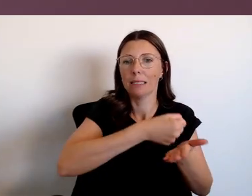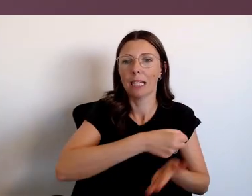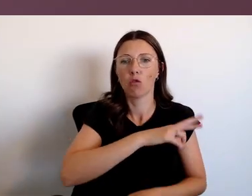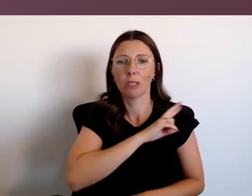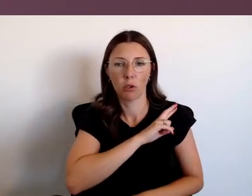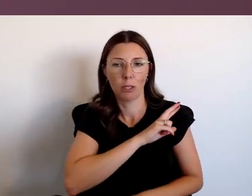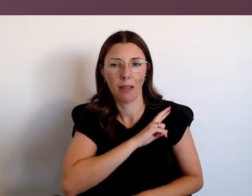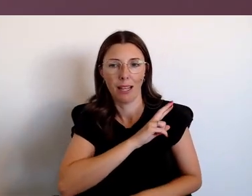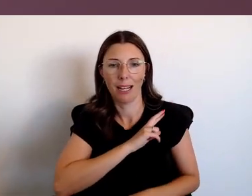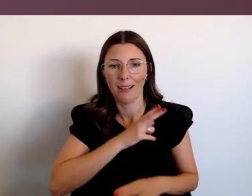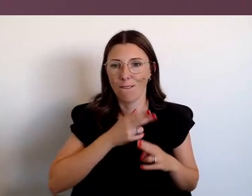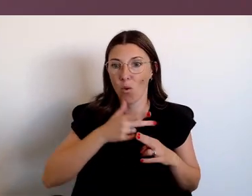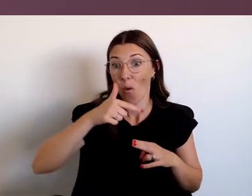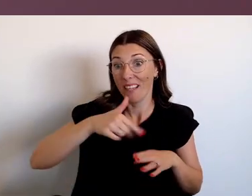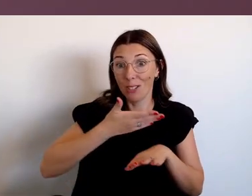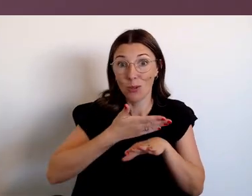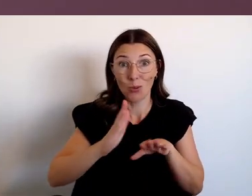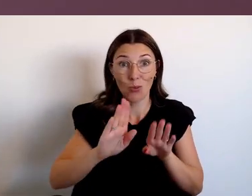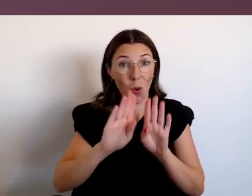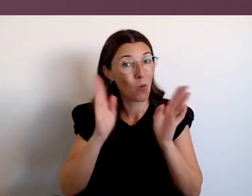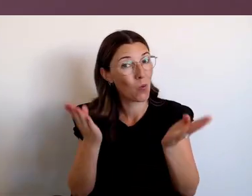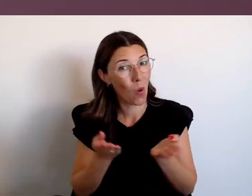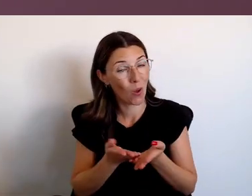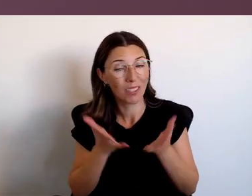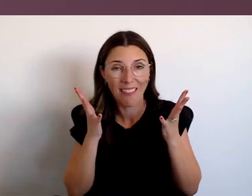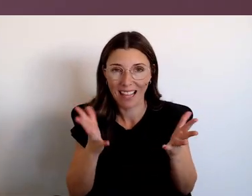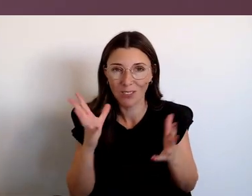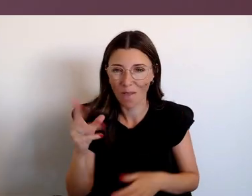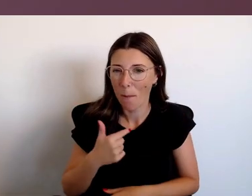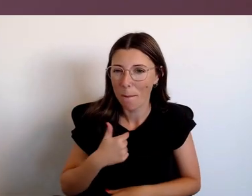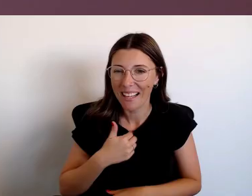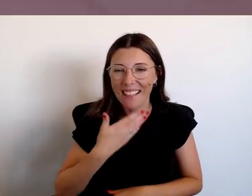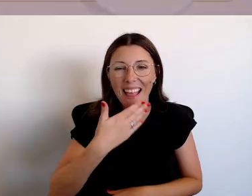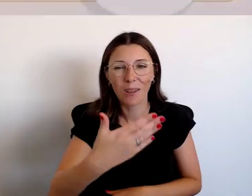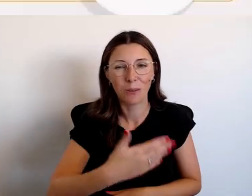and accountabilities in this new world. I think that's everything from me. Thank you.